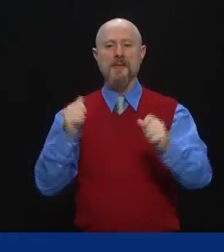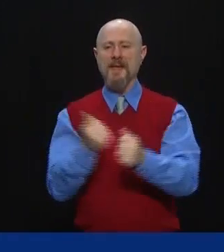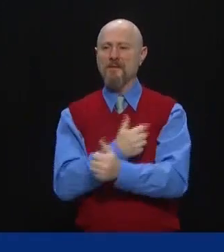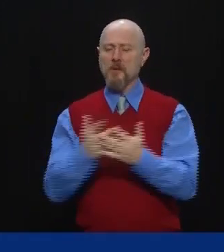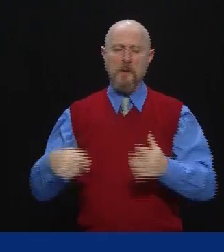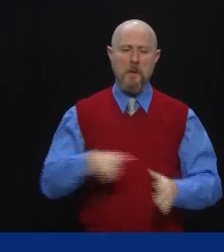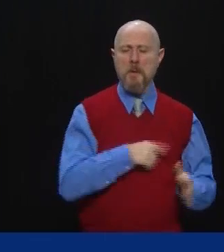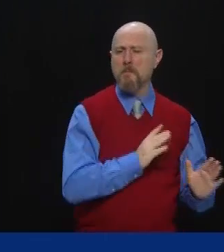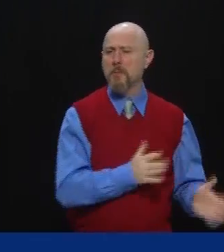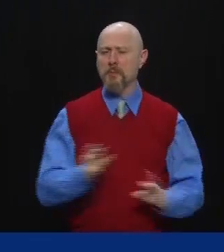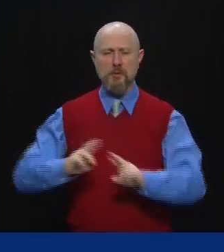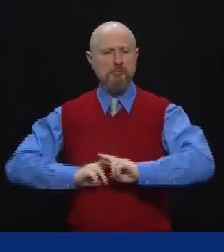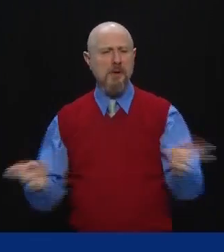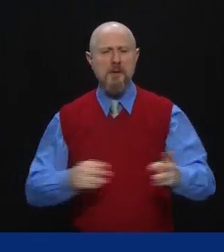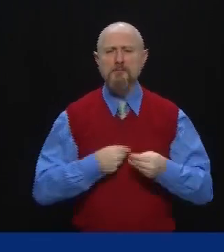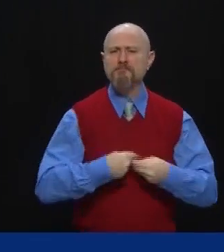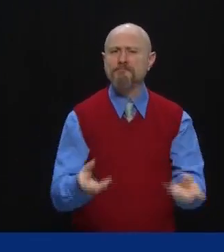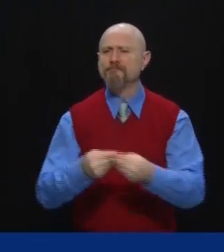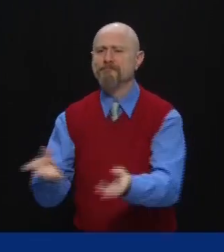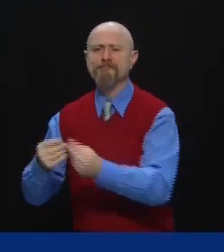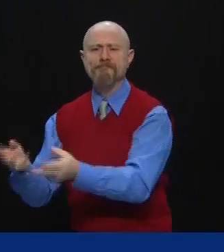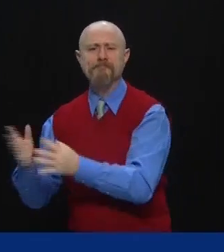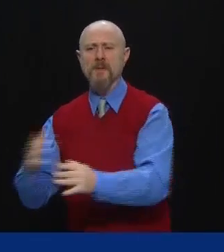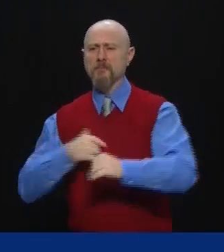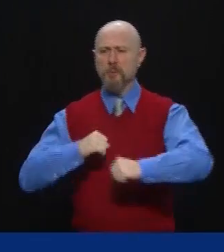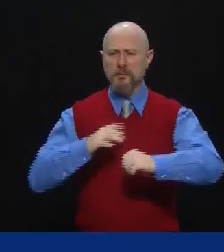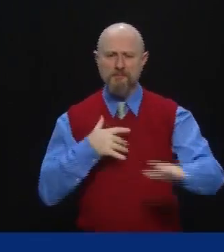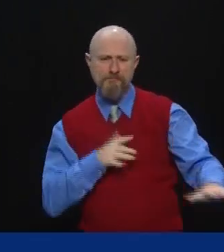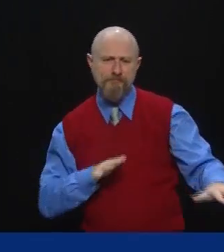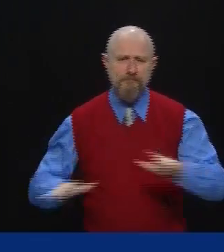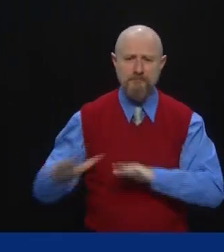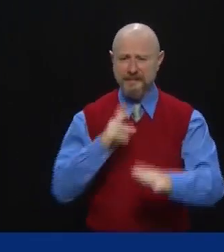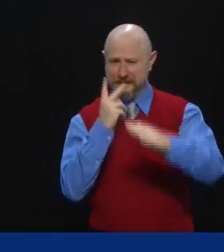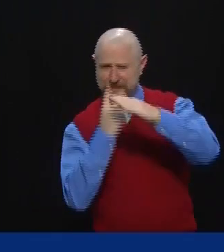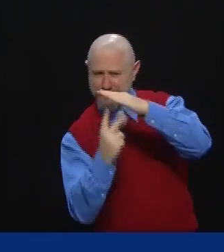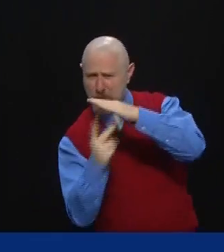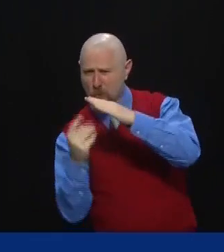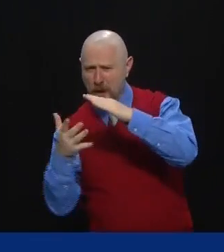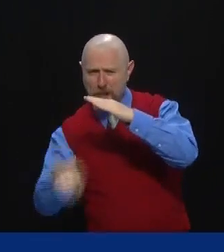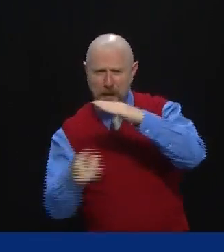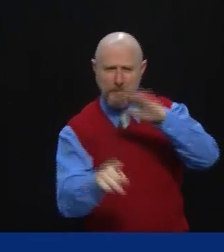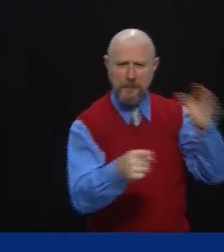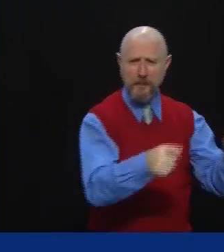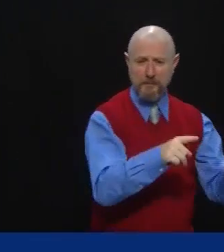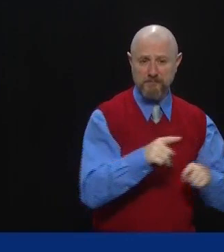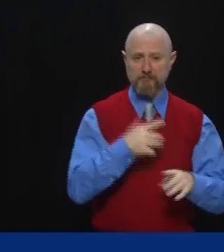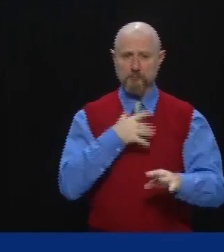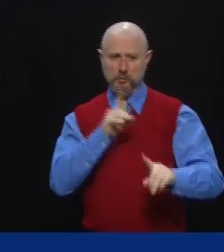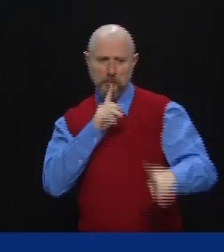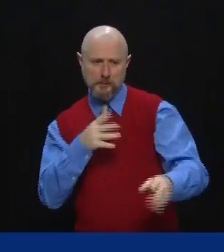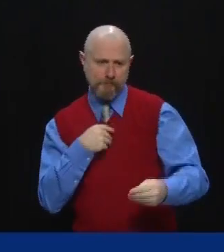NEW YORK, FIRST IN THE NATION, TO MAKE SURE WE WERE PREPARED AND HAD ALL TOOLS AT OUR